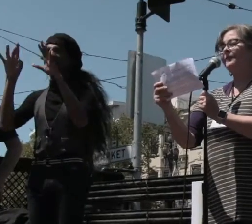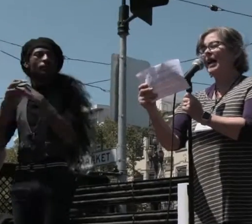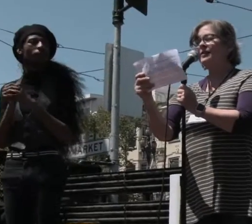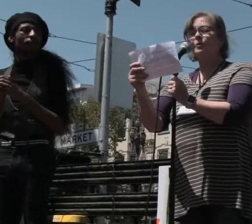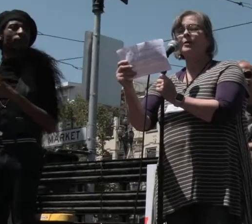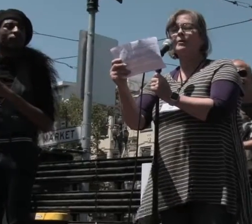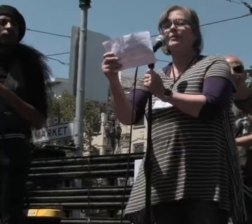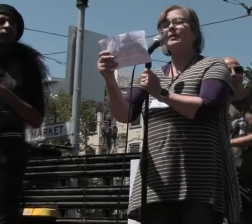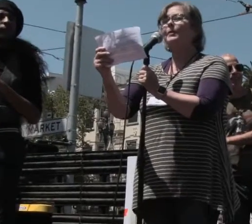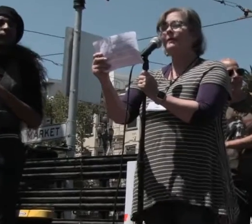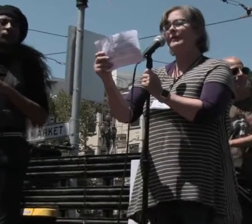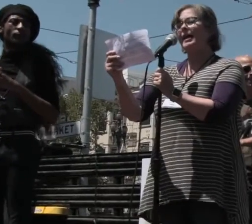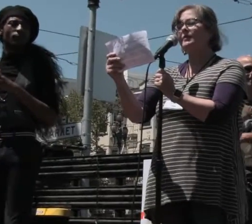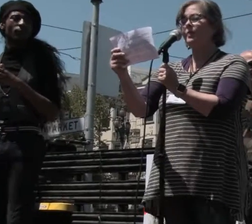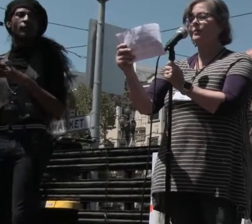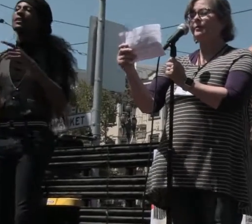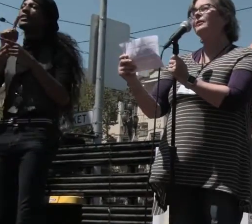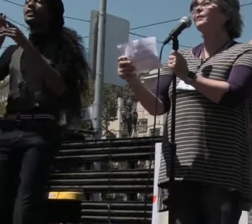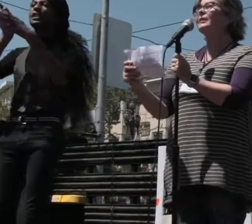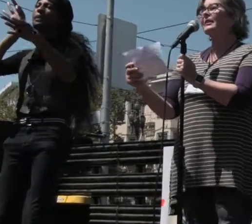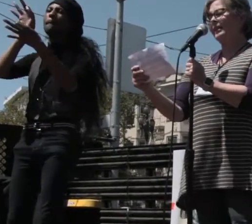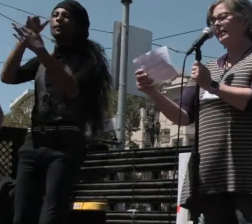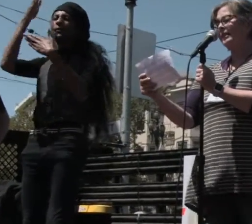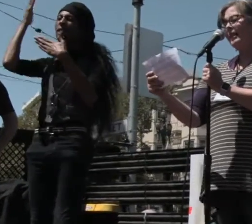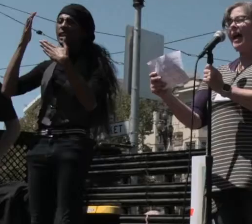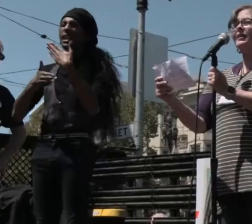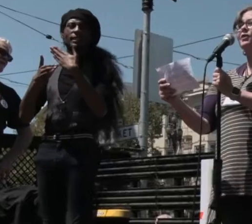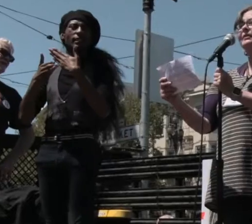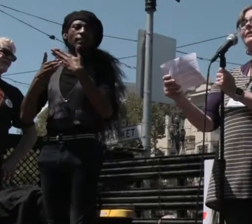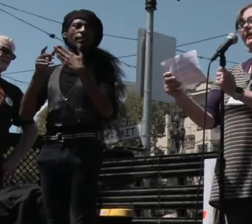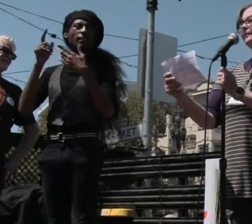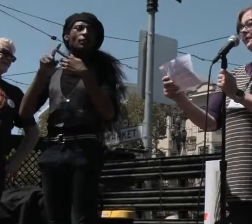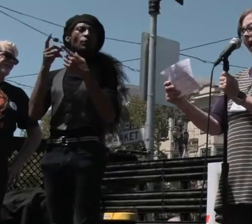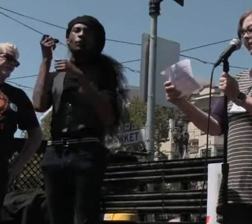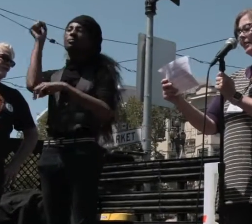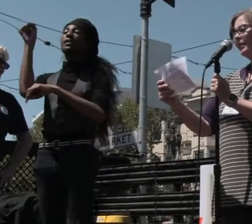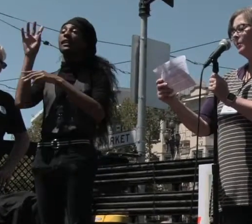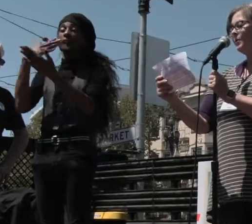If that's true then the perfect antidote to indifference is action. In fact the most appropriate